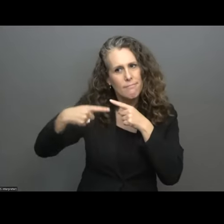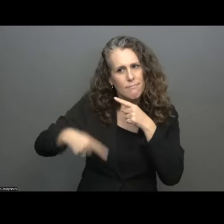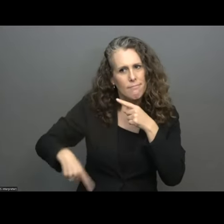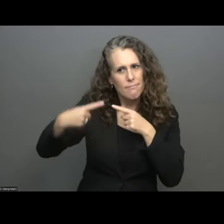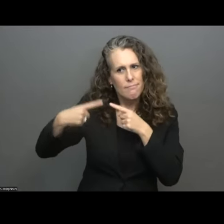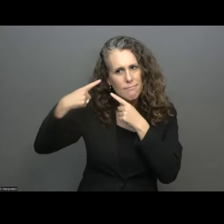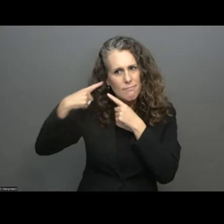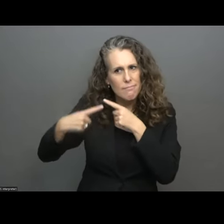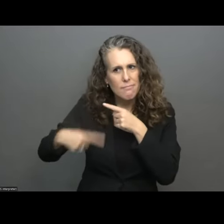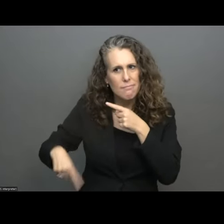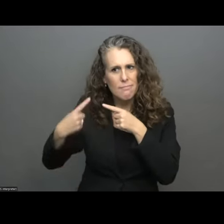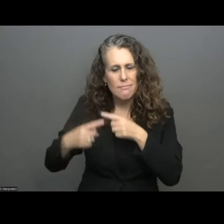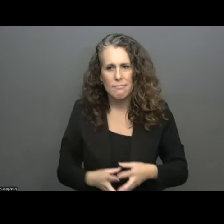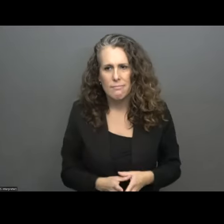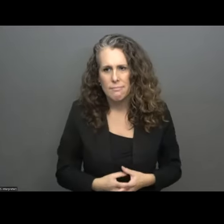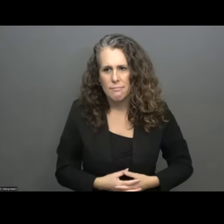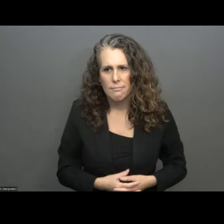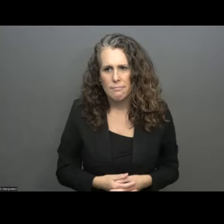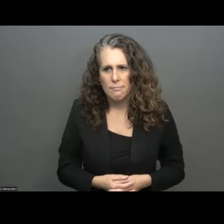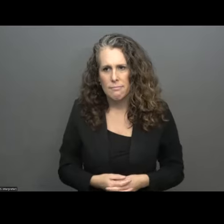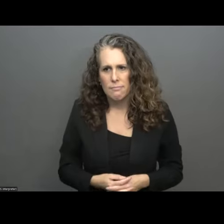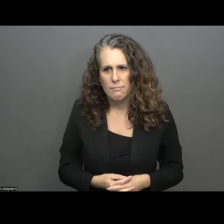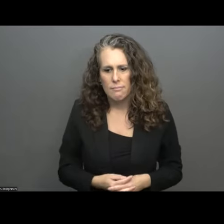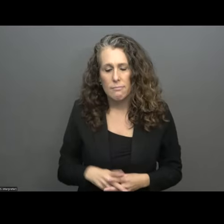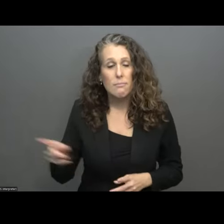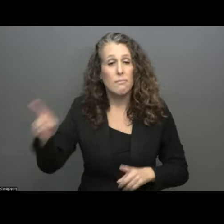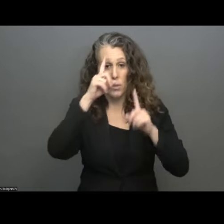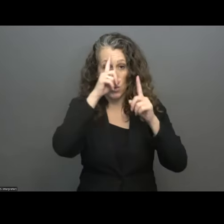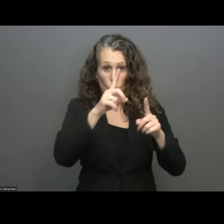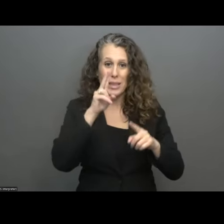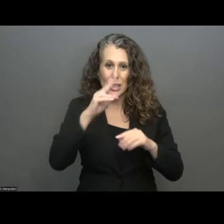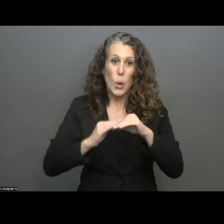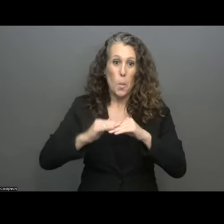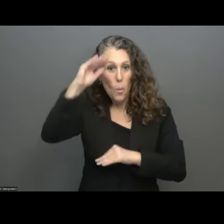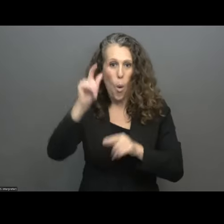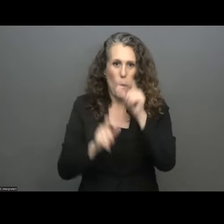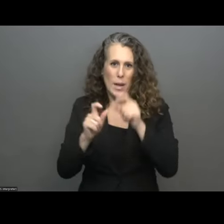and ability to sell it isn't as you know if you share the solution